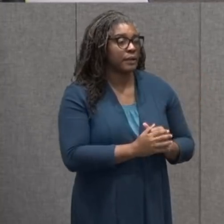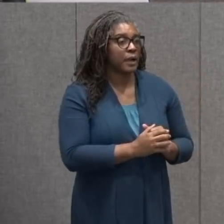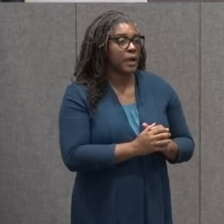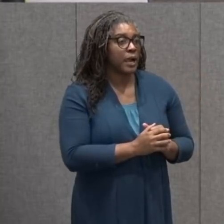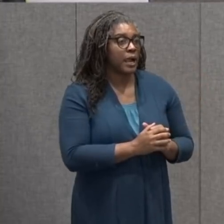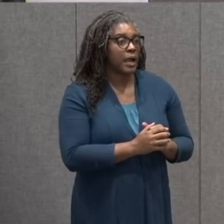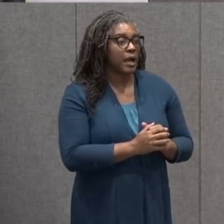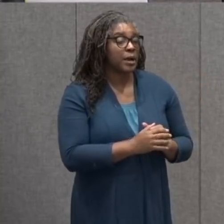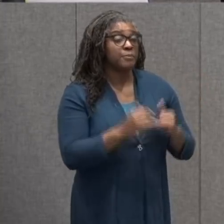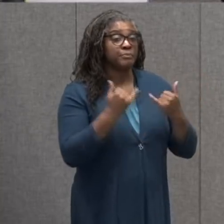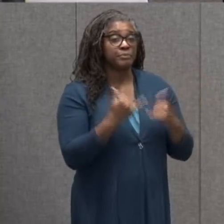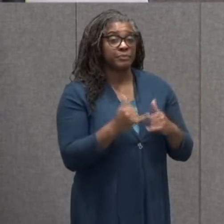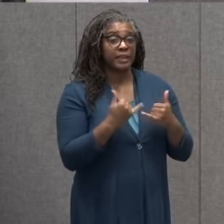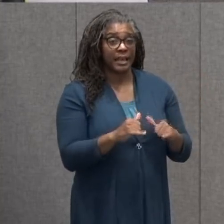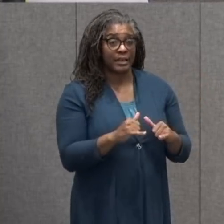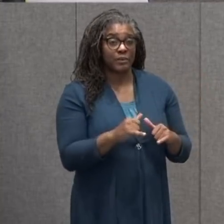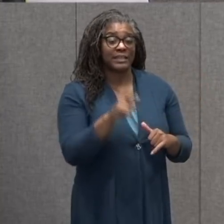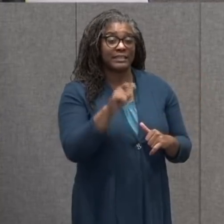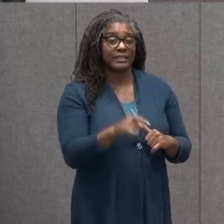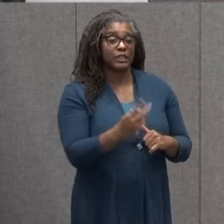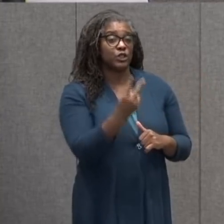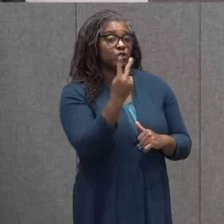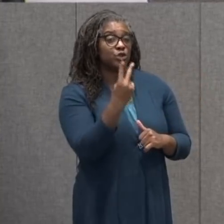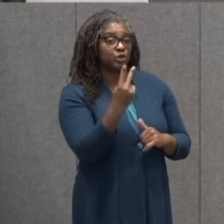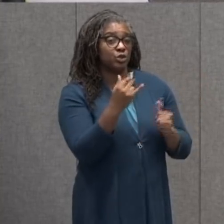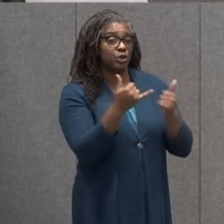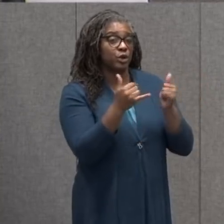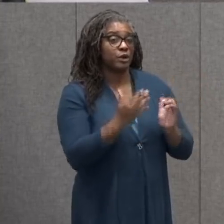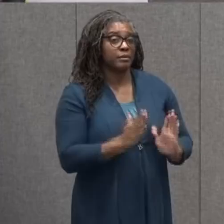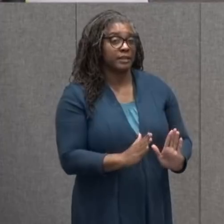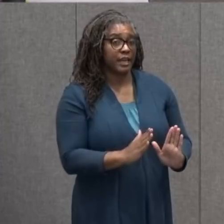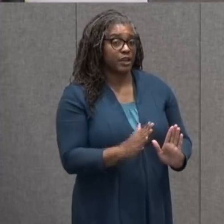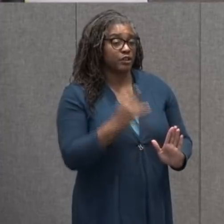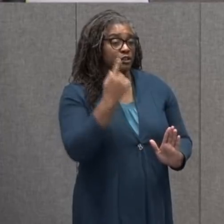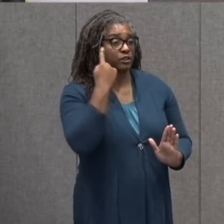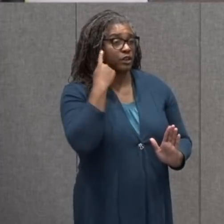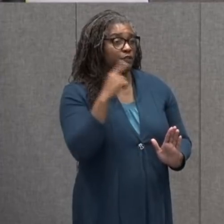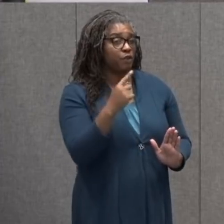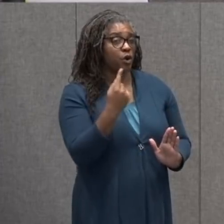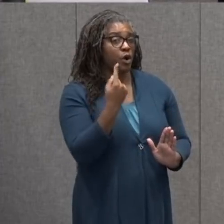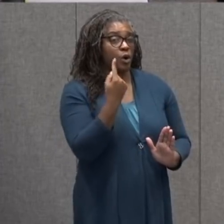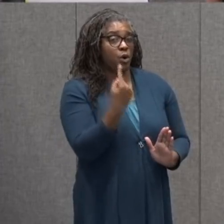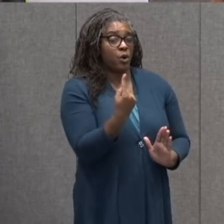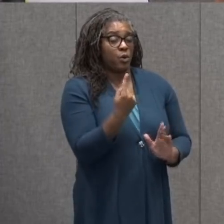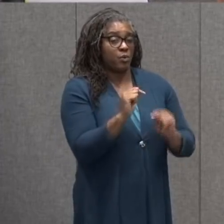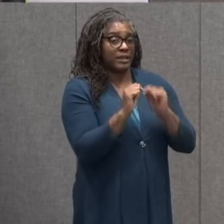we need to have two players on one team. So we're on a team. We are, we're a team.